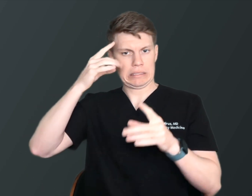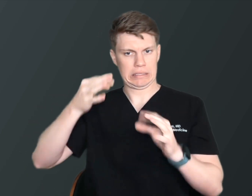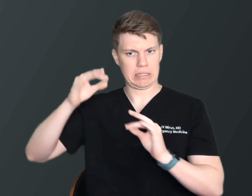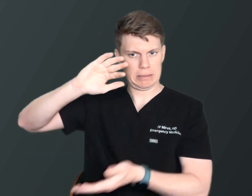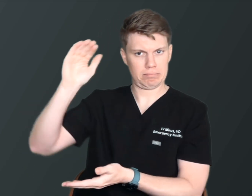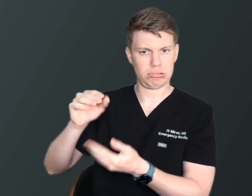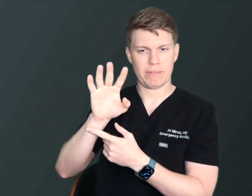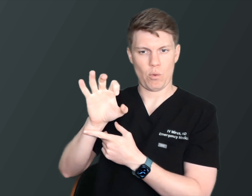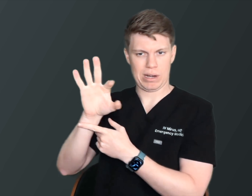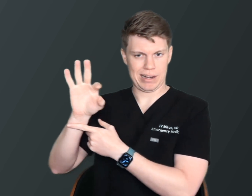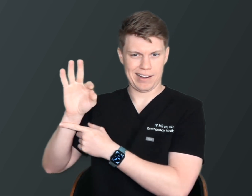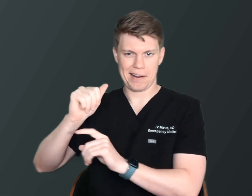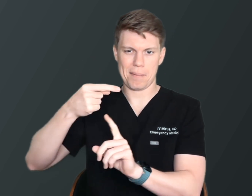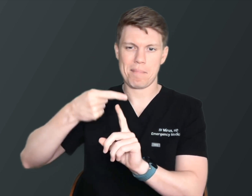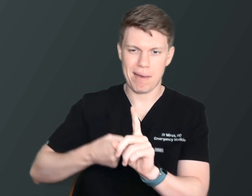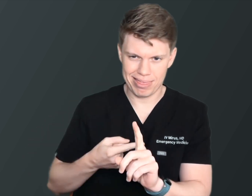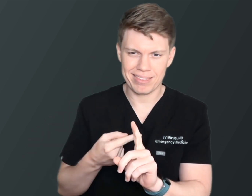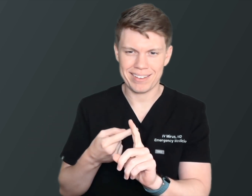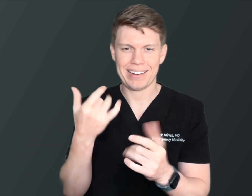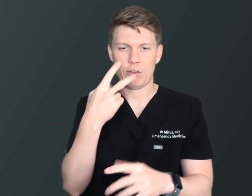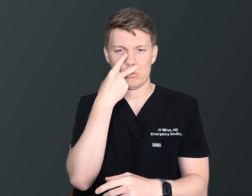they decided to drop the price to $499 a month.